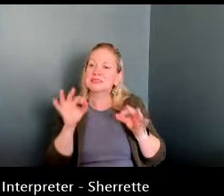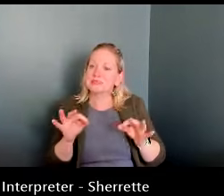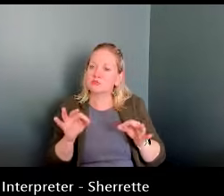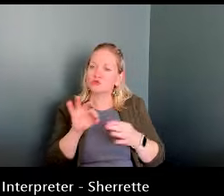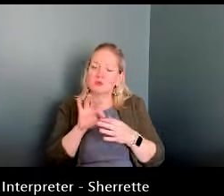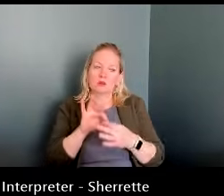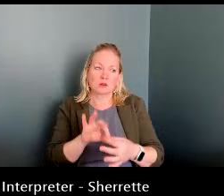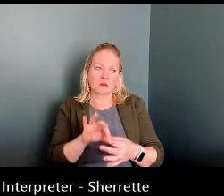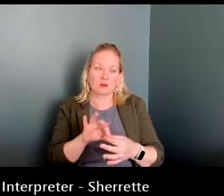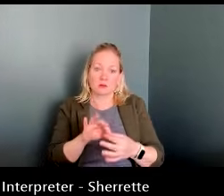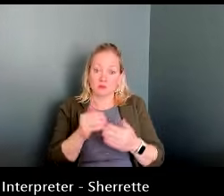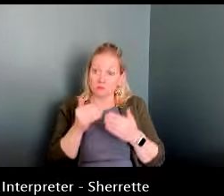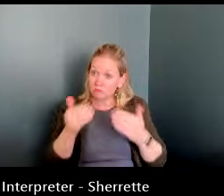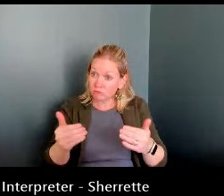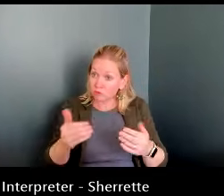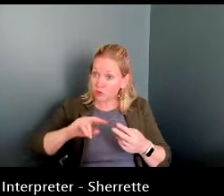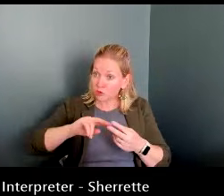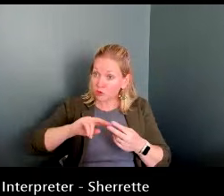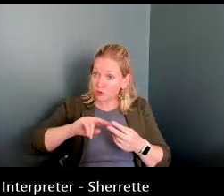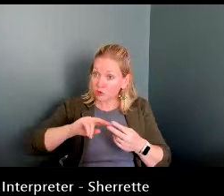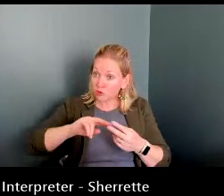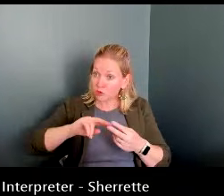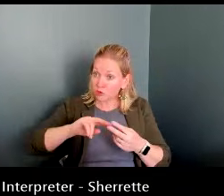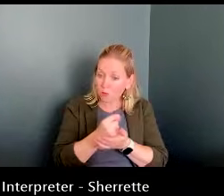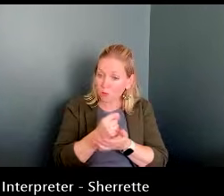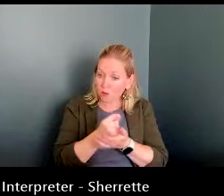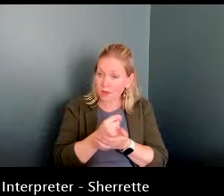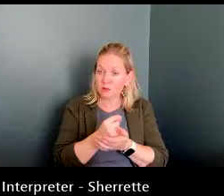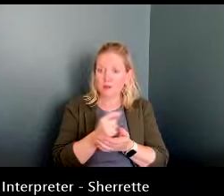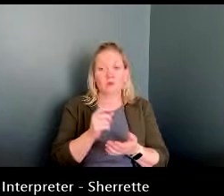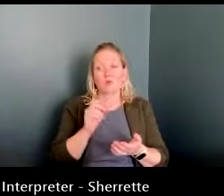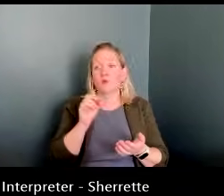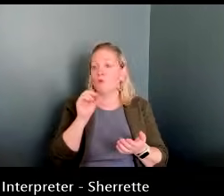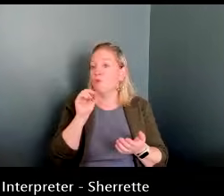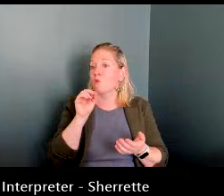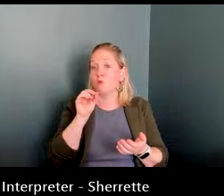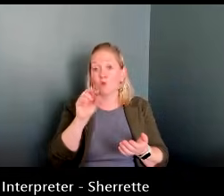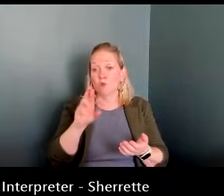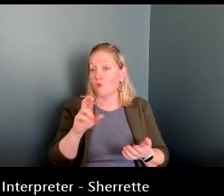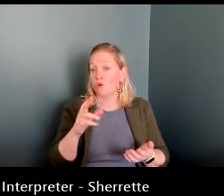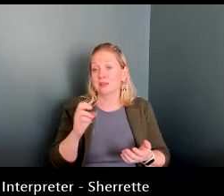go for gene therapy or, for that matter, to go for something as simple as hydroxyurea,